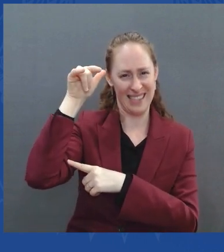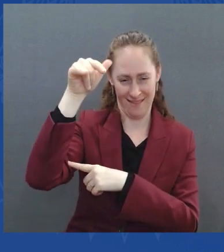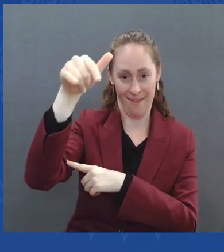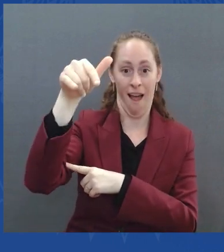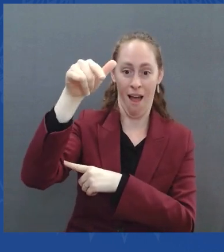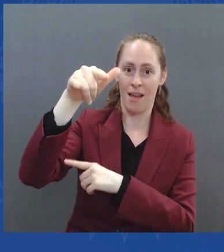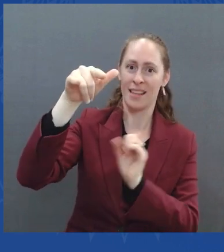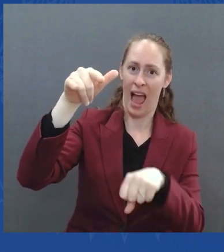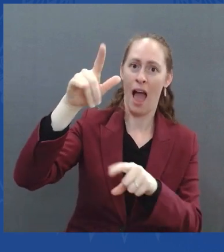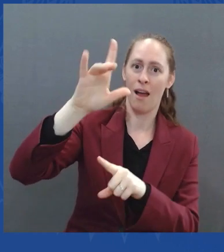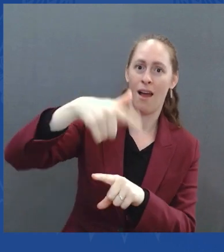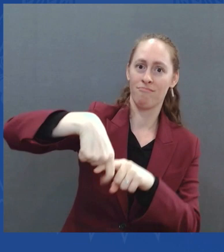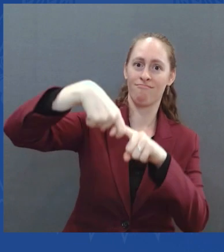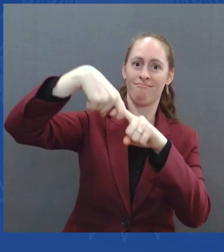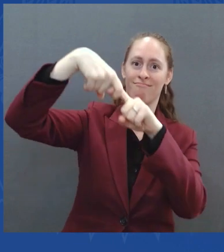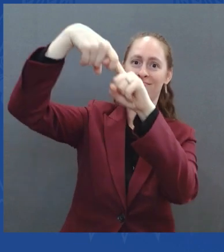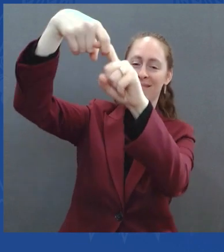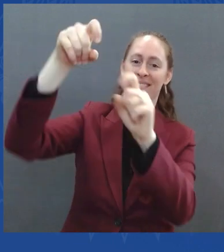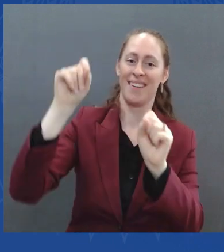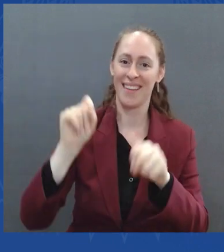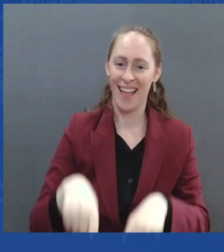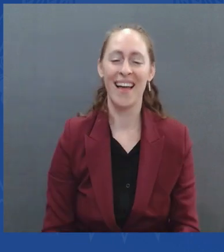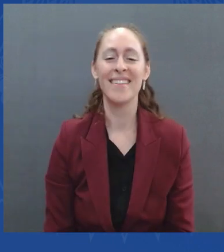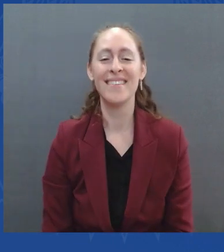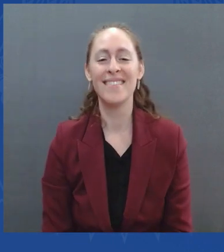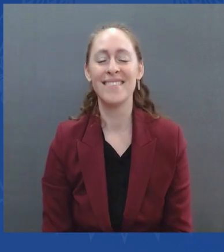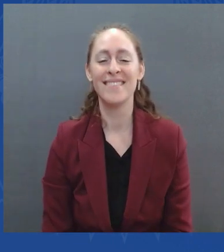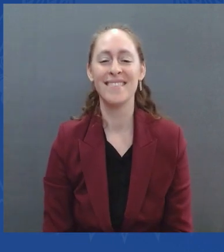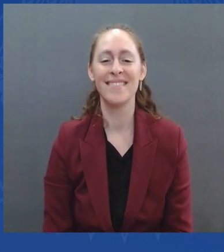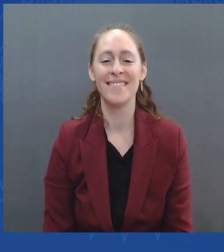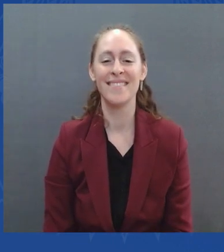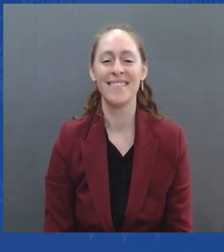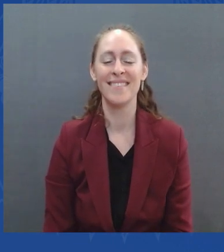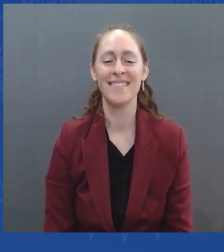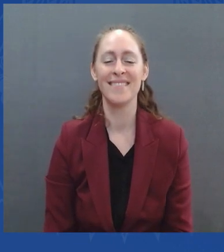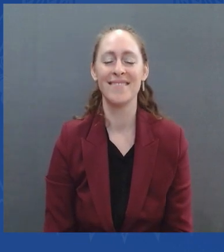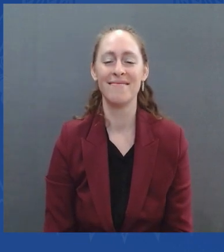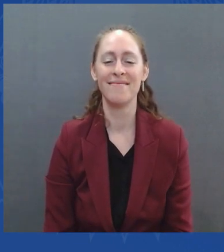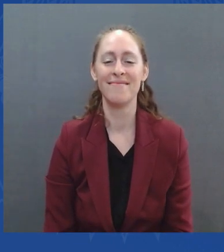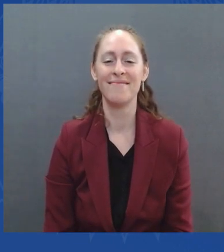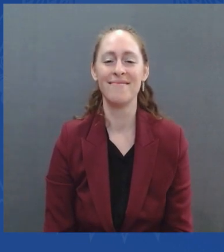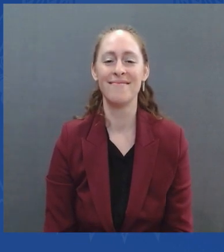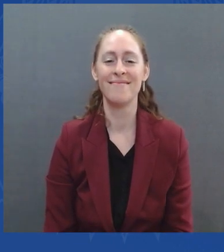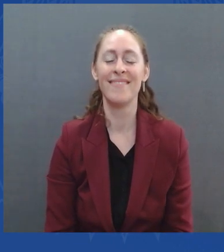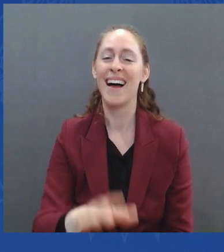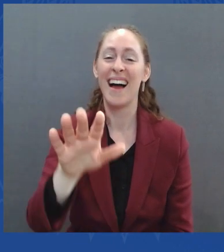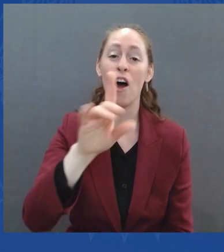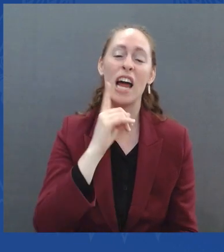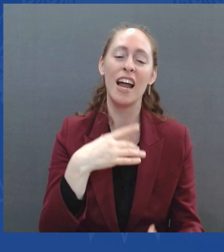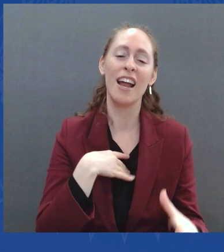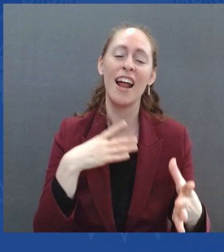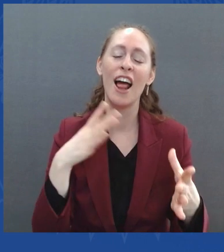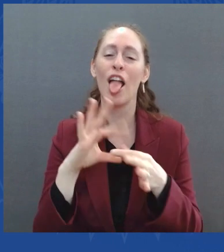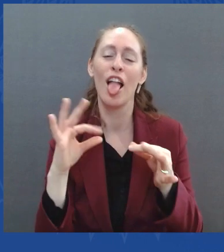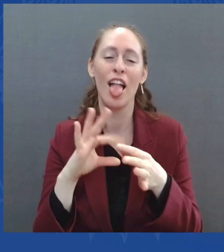he'd say there'd be no Post Office out there. But anyway, I'm only kidding. But -- But today, more than 670,000 --